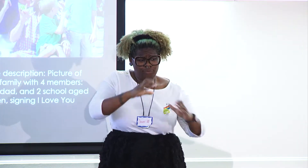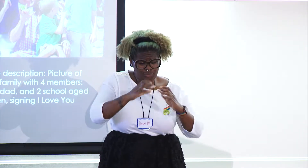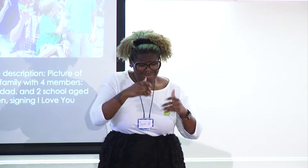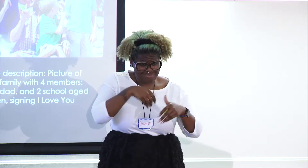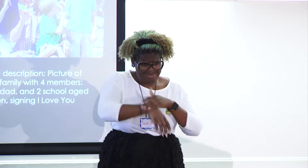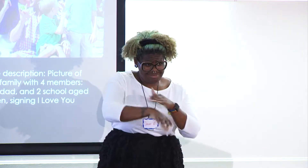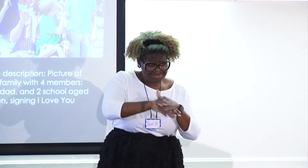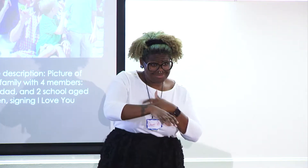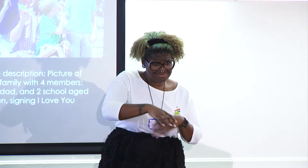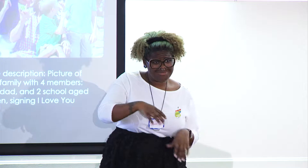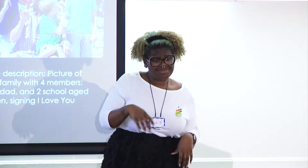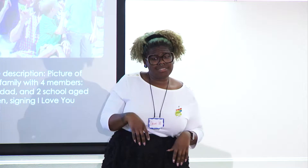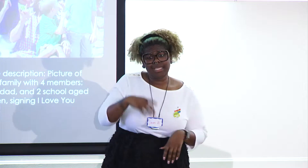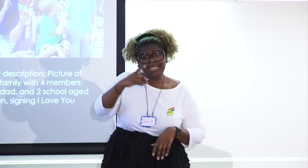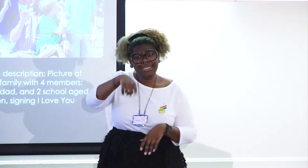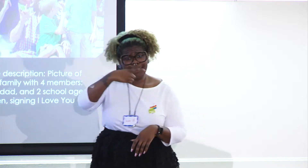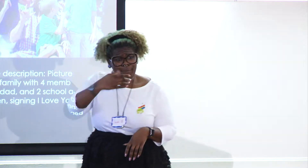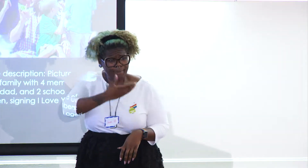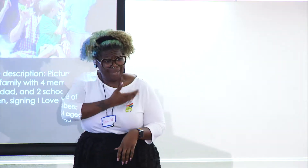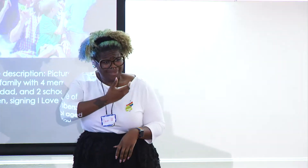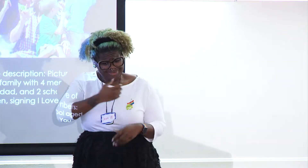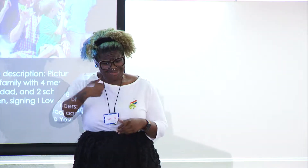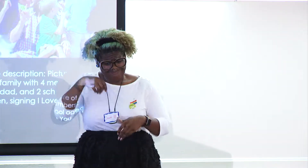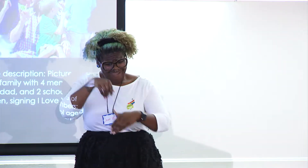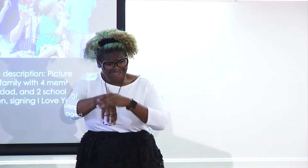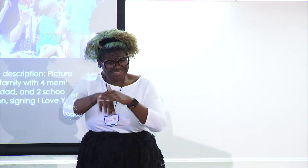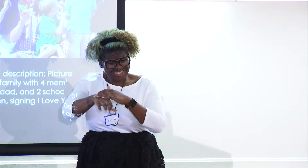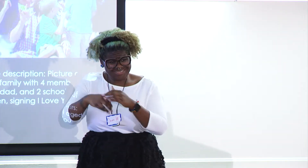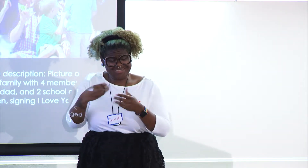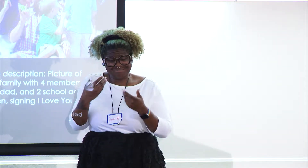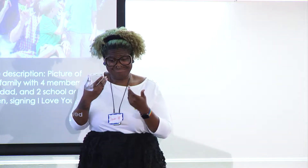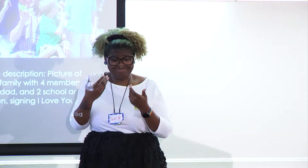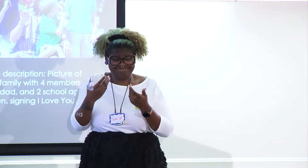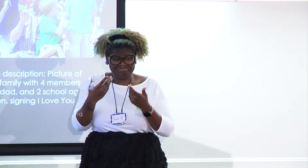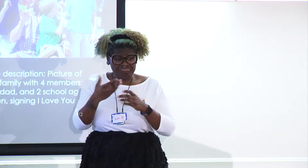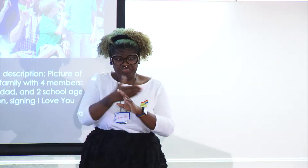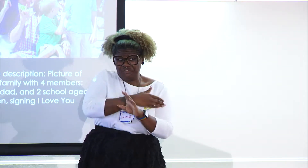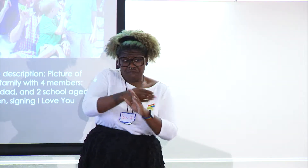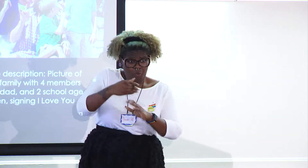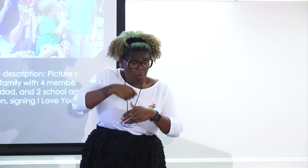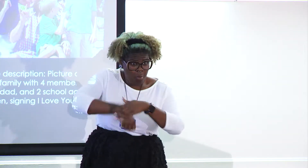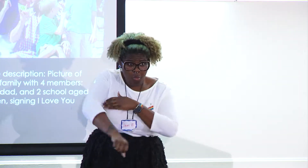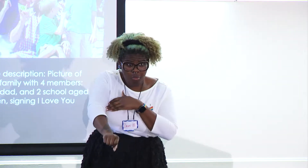So there are many deaf children who are living in hearing homes that don't have access